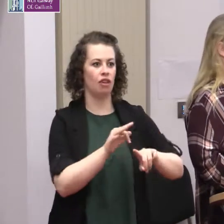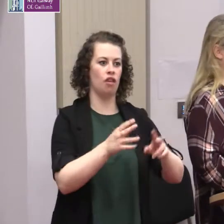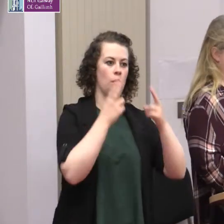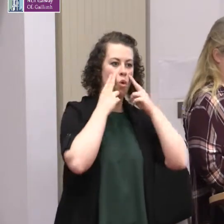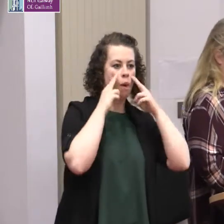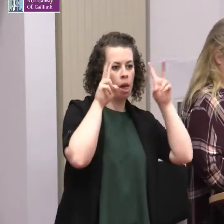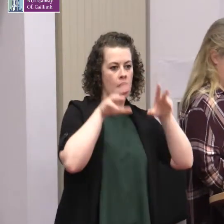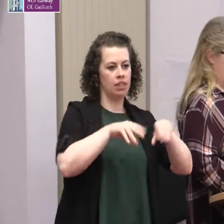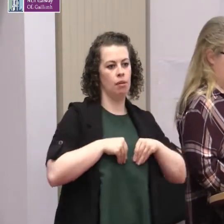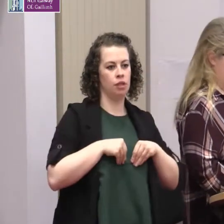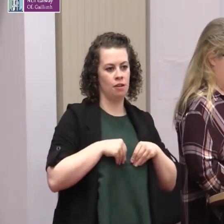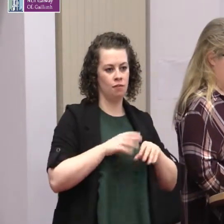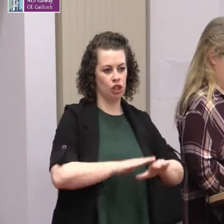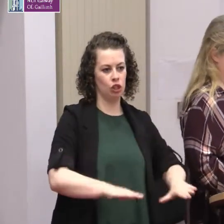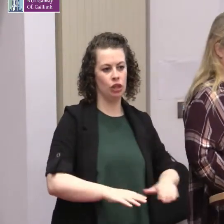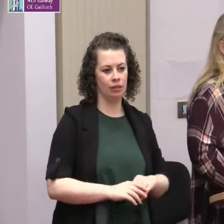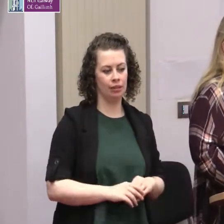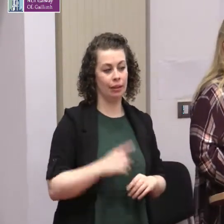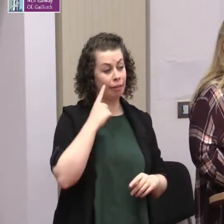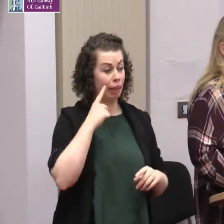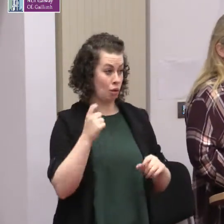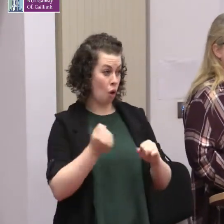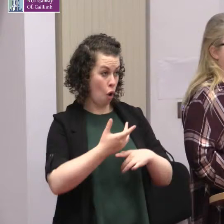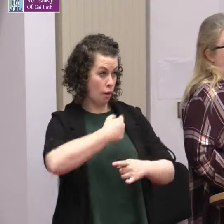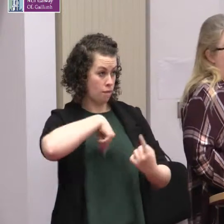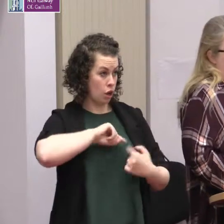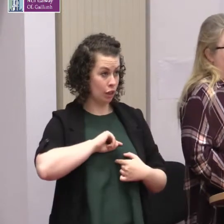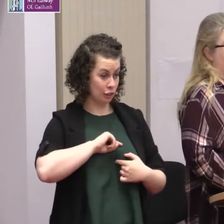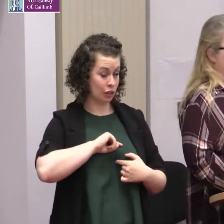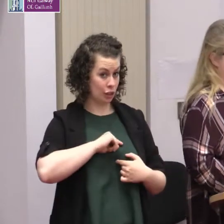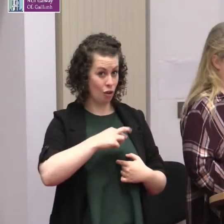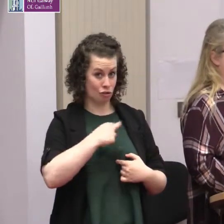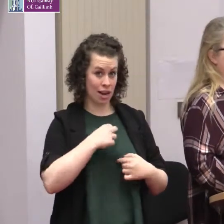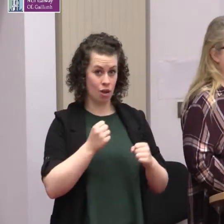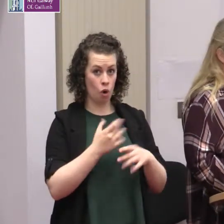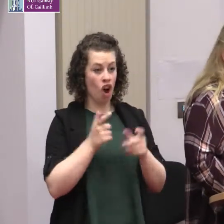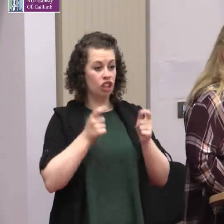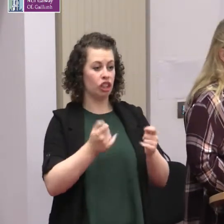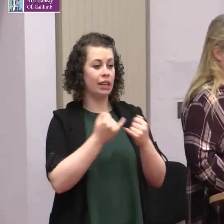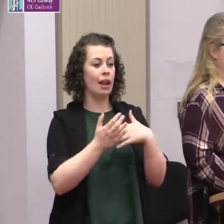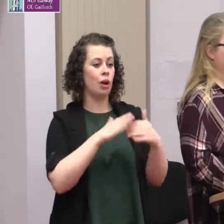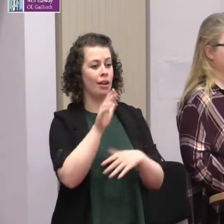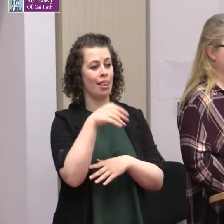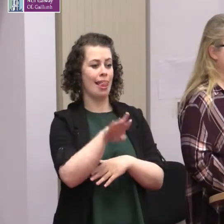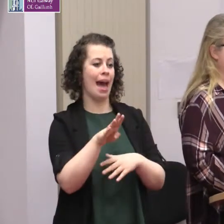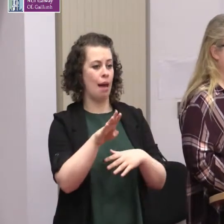All of us collectively are treated as lab rats.